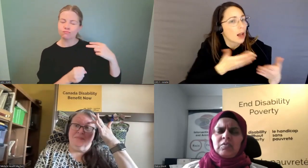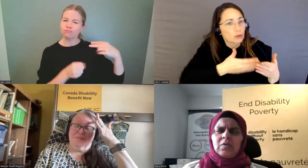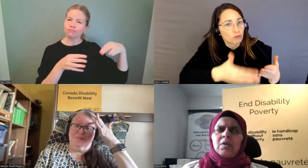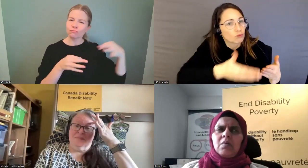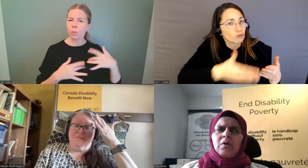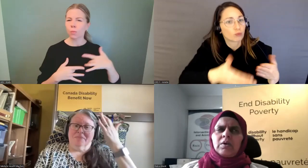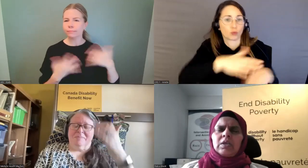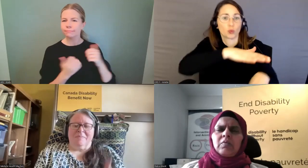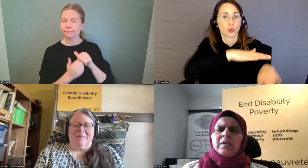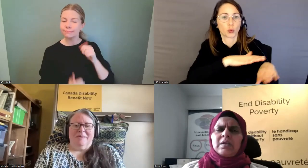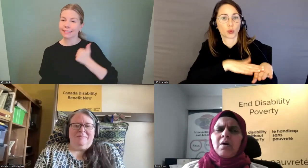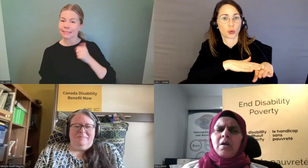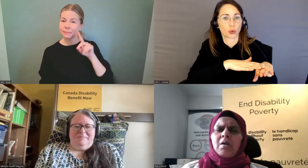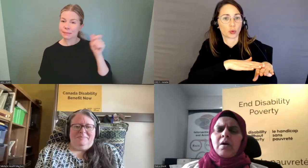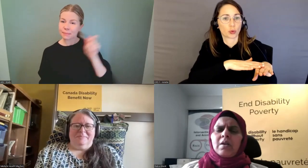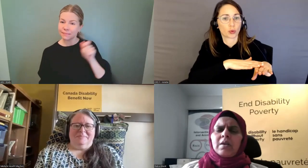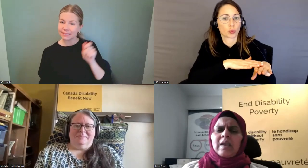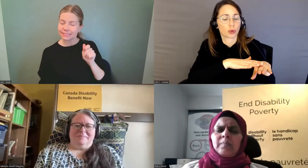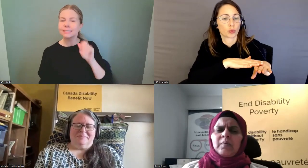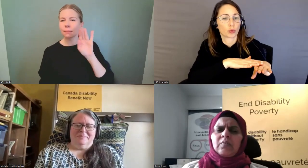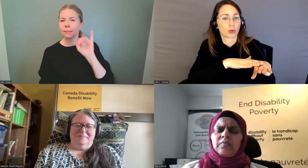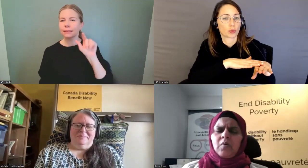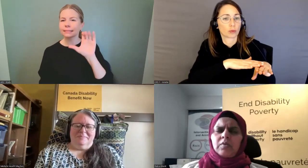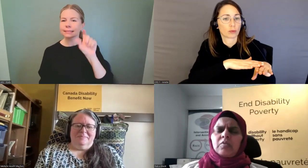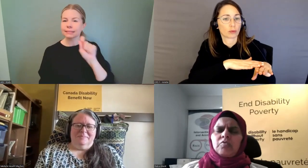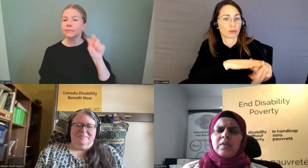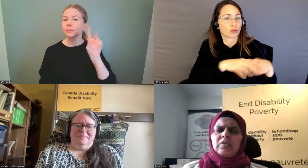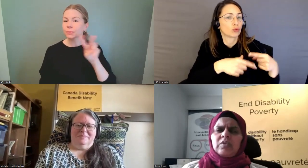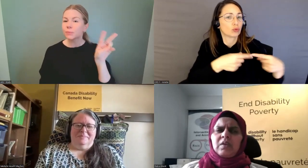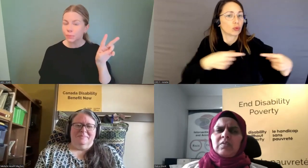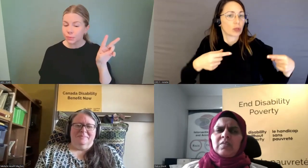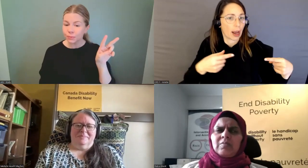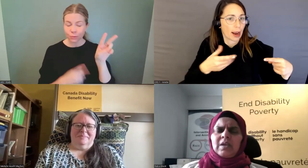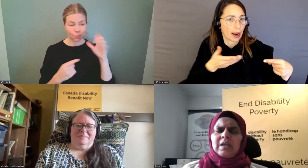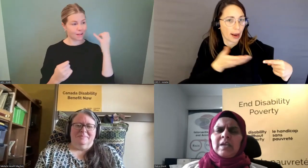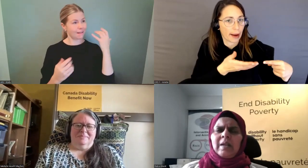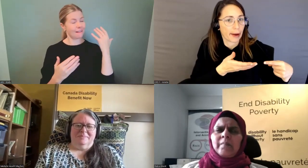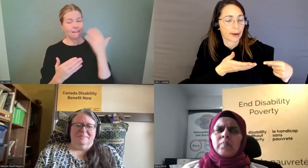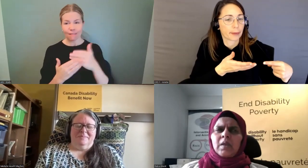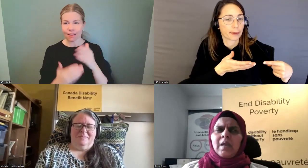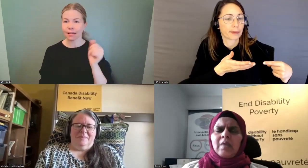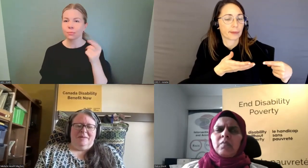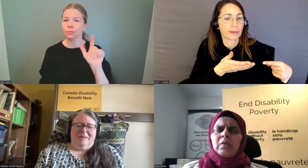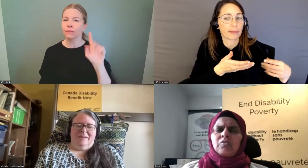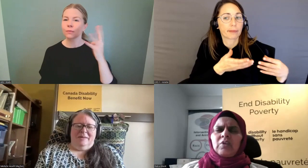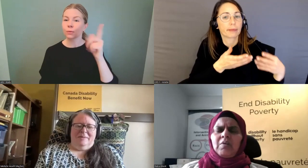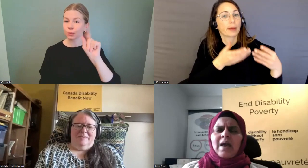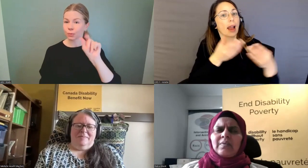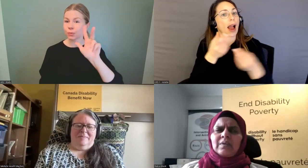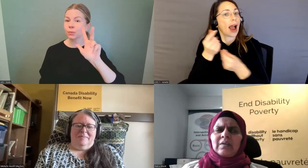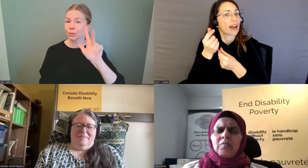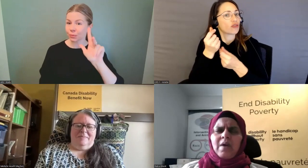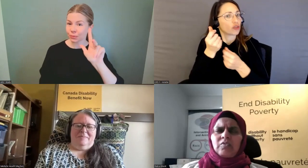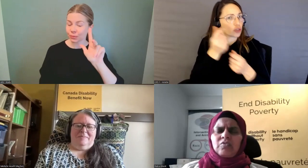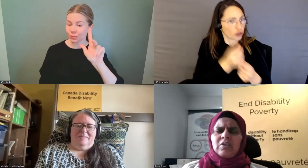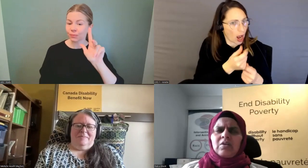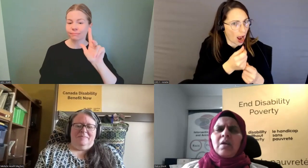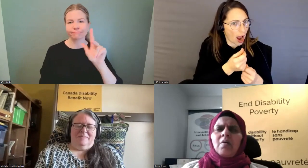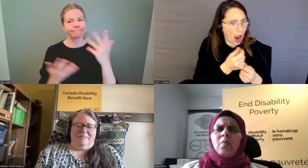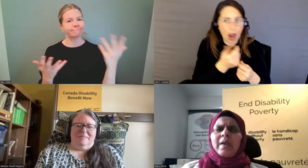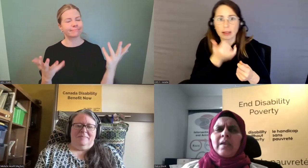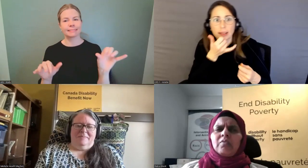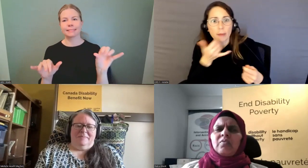WELL, HERE WE ARE ON APRIL 4, 2023, AND WE ARE STILL ASKING THE QUESTION: WHERE IS THE